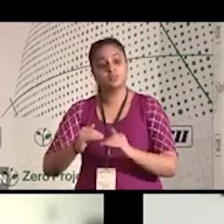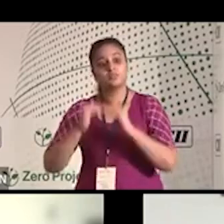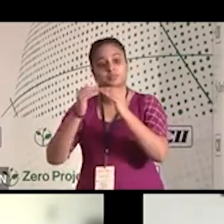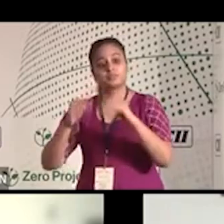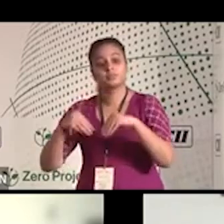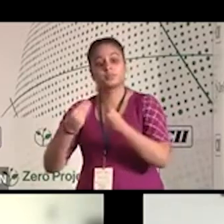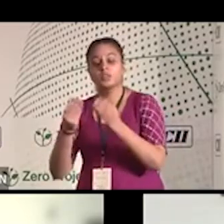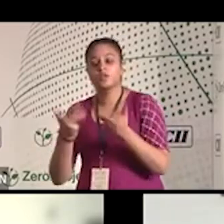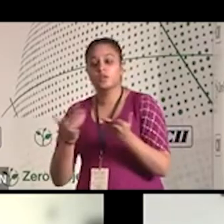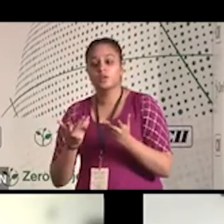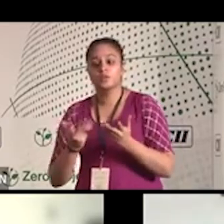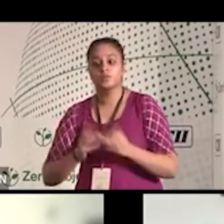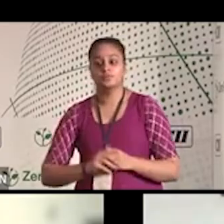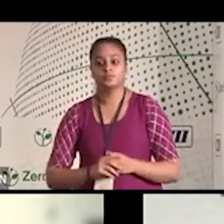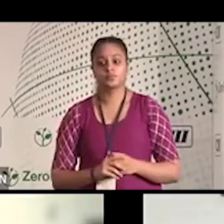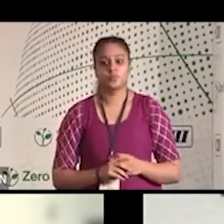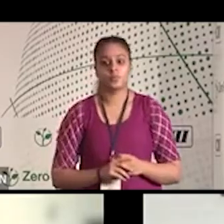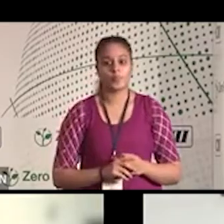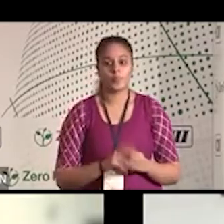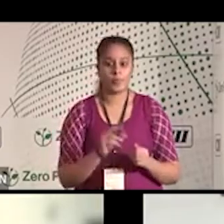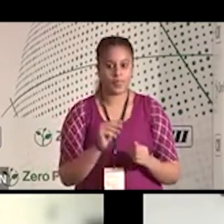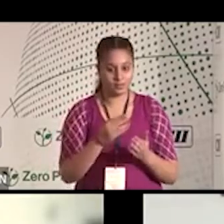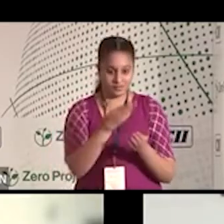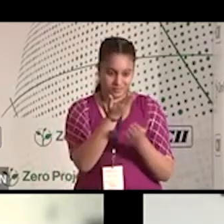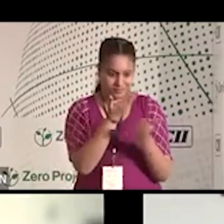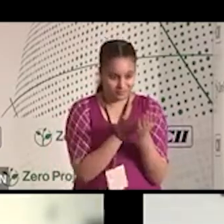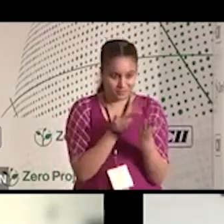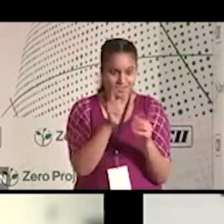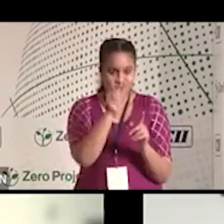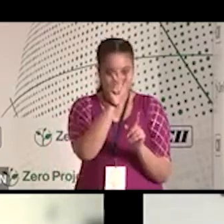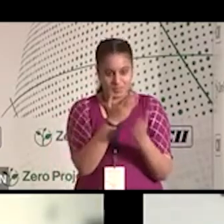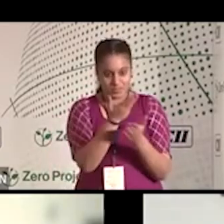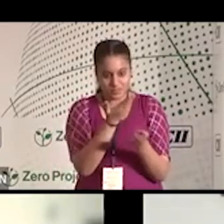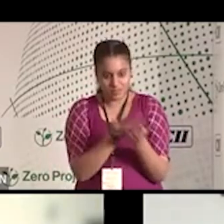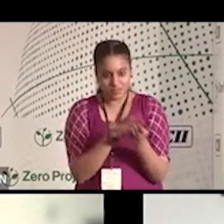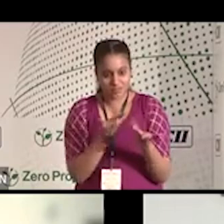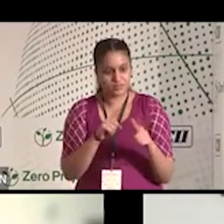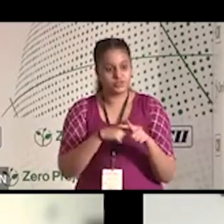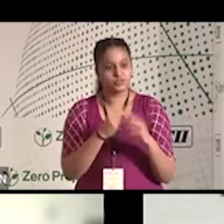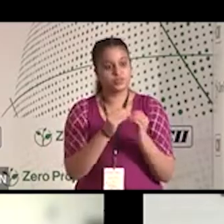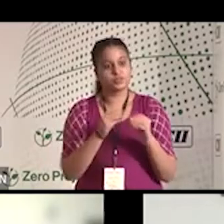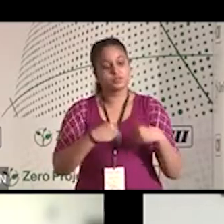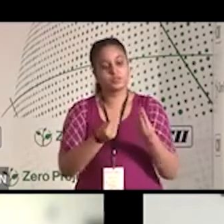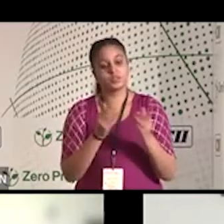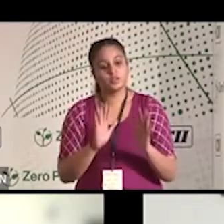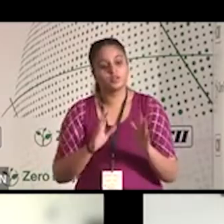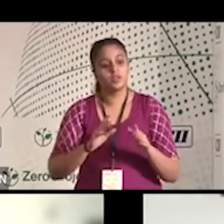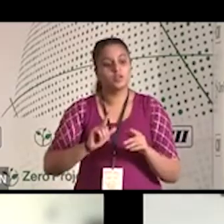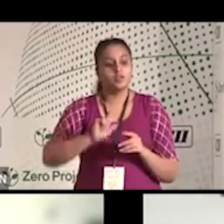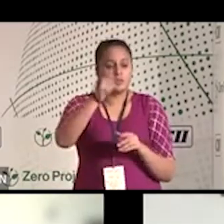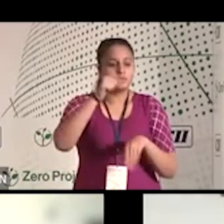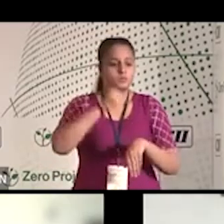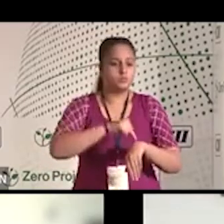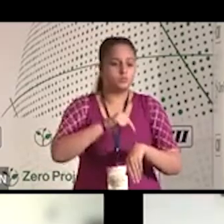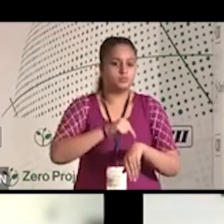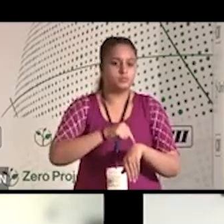That's a great question not just did you hire somebody, have they stayed with you for a long time to where they have raises and promotions?